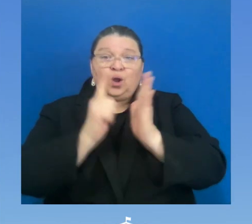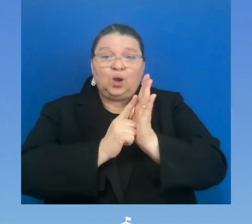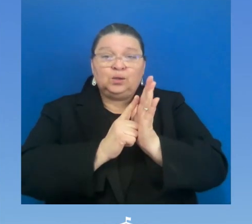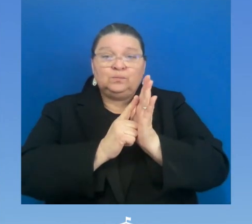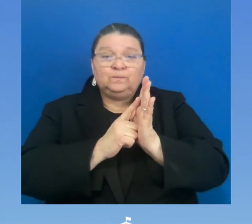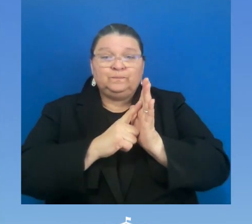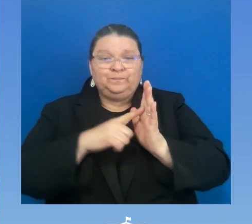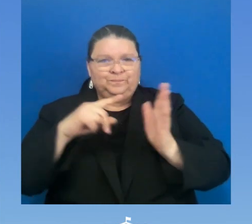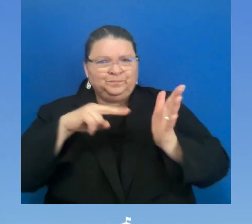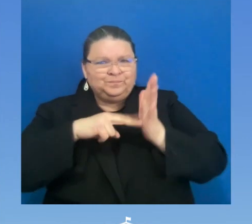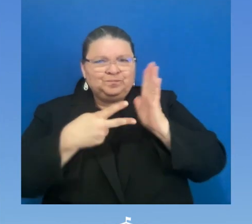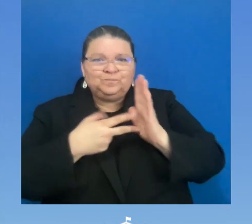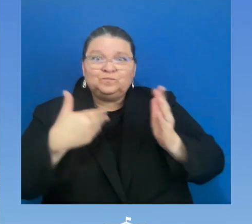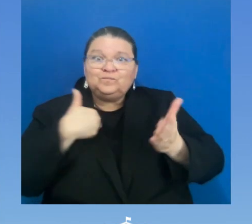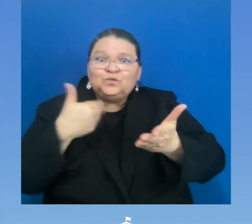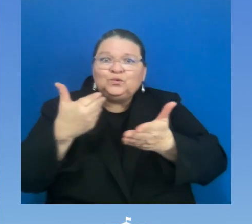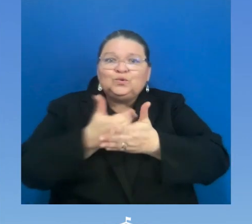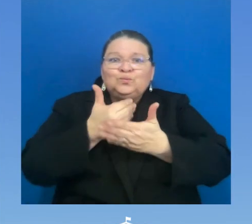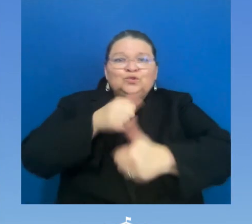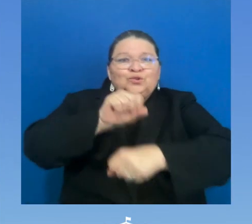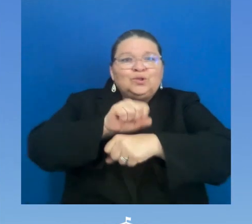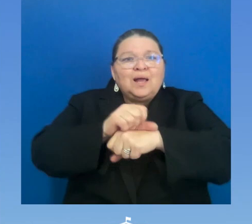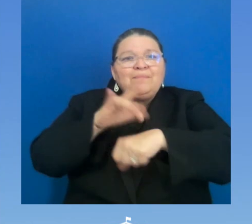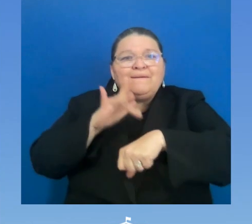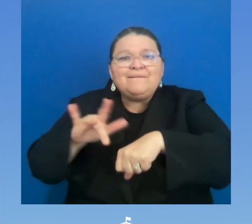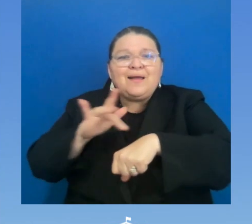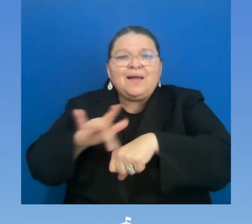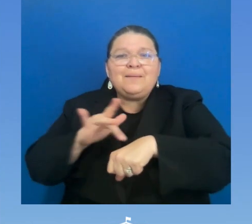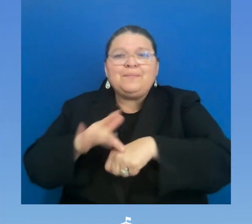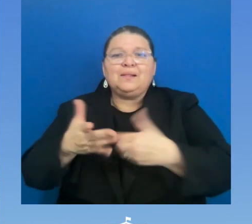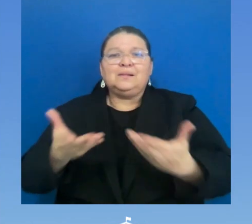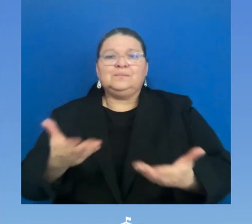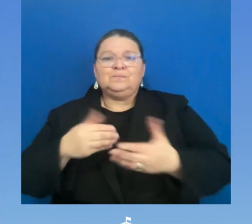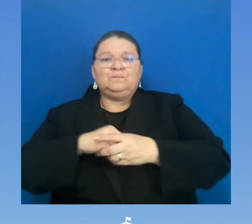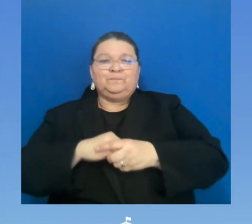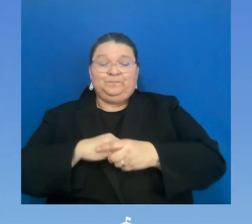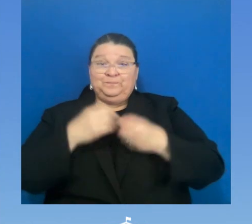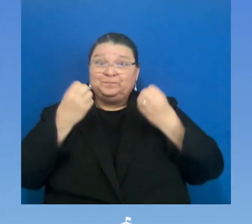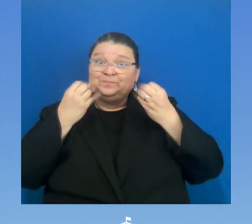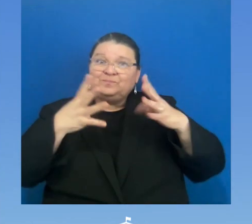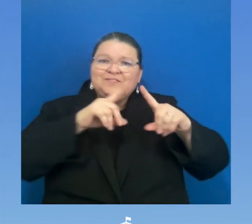where they are underrepresented, such as transportation, clean energy, and construction.